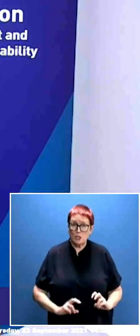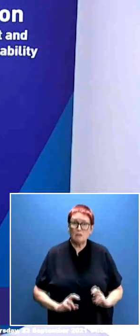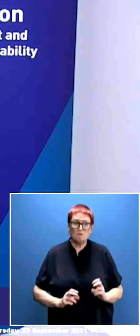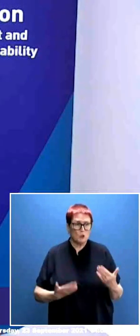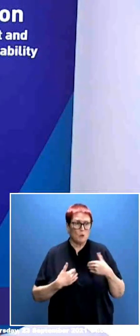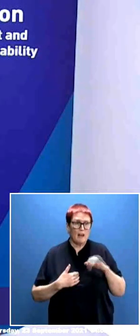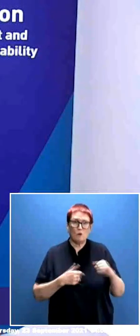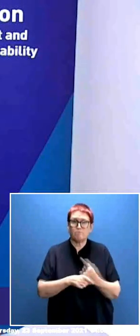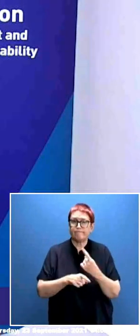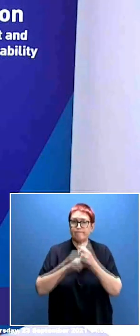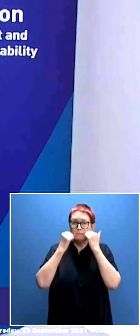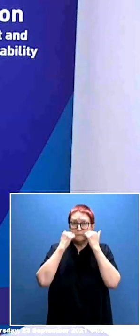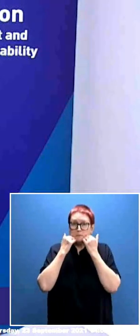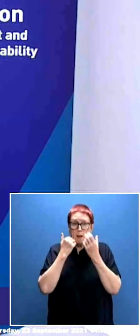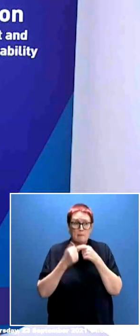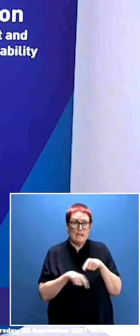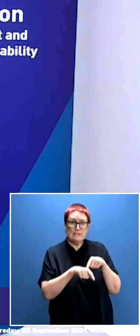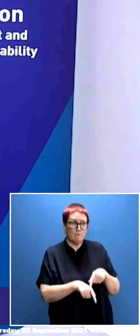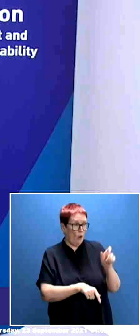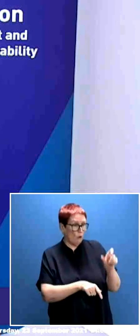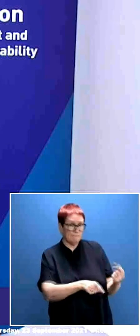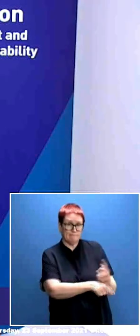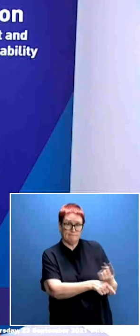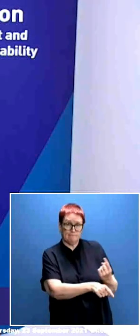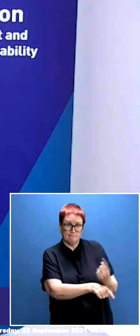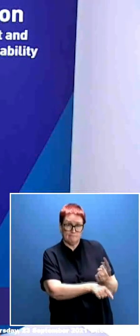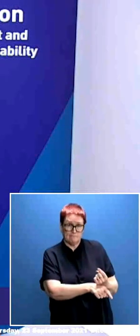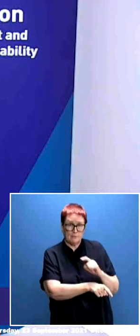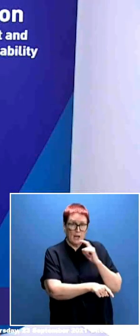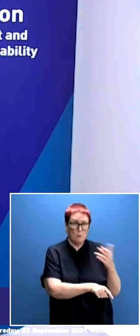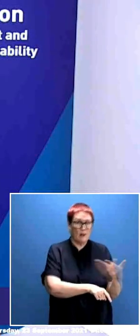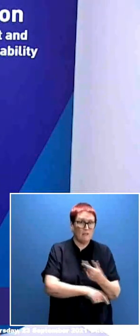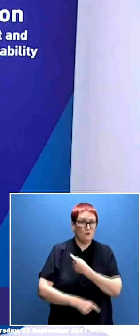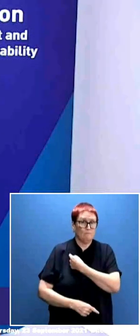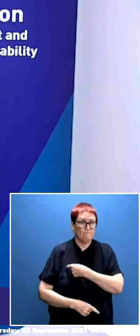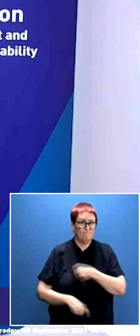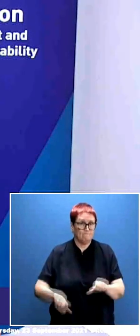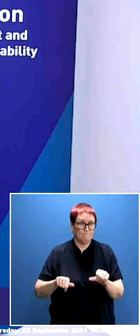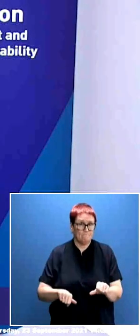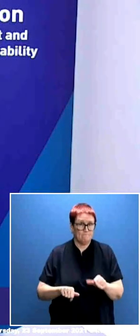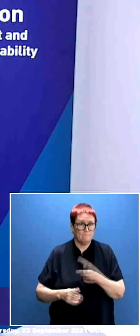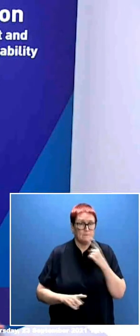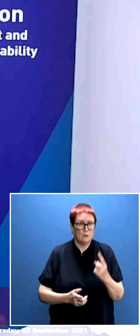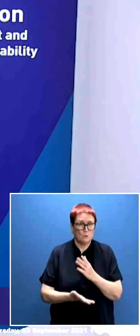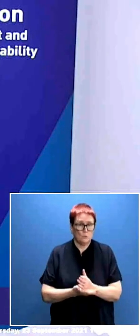If you would be good enough to follow the instructions of my associate, he will administer the affirmation to you.